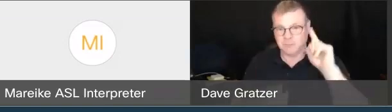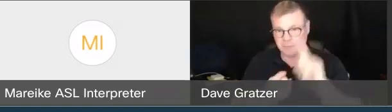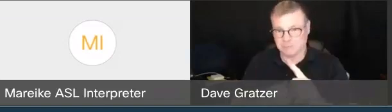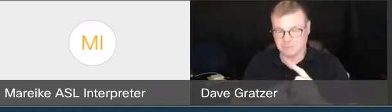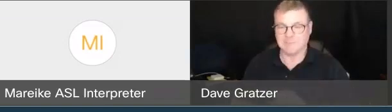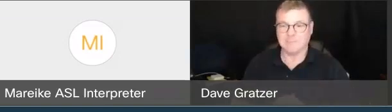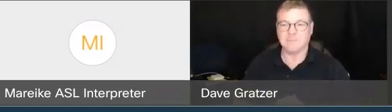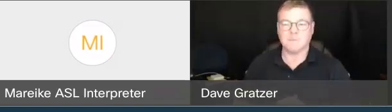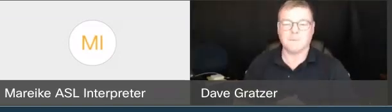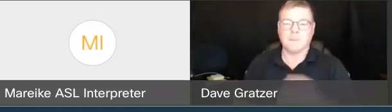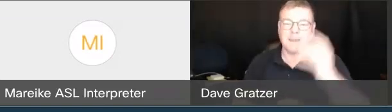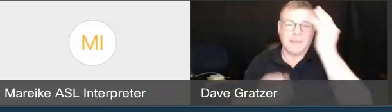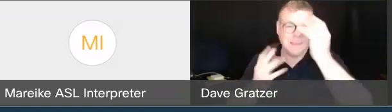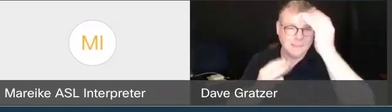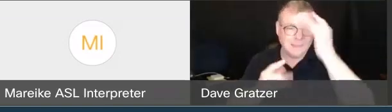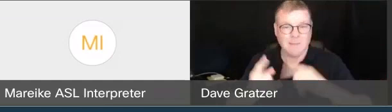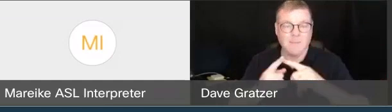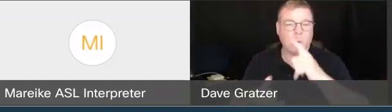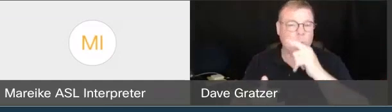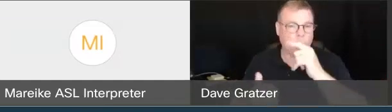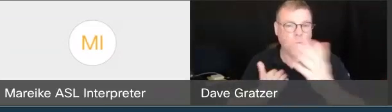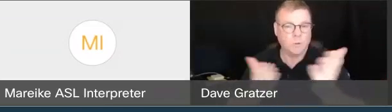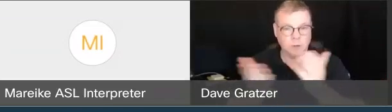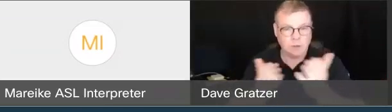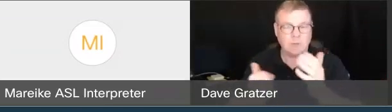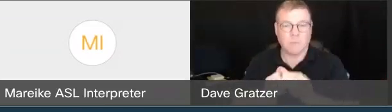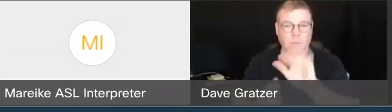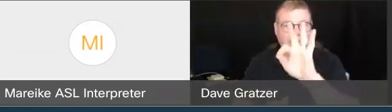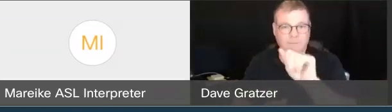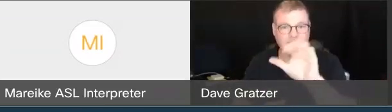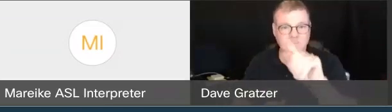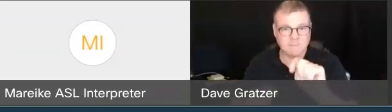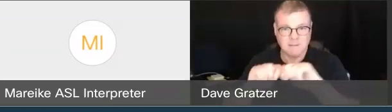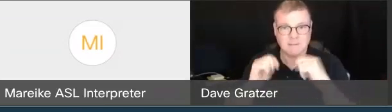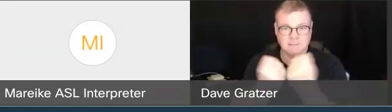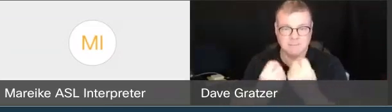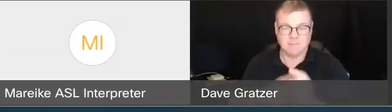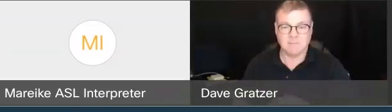thinking about who you're going to serve with FACT team, and those with the most profound